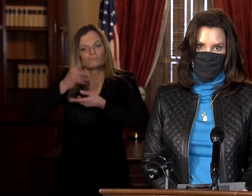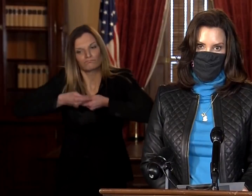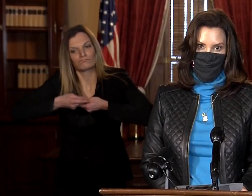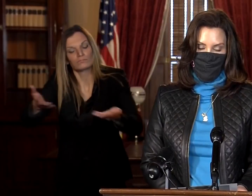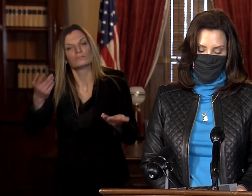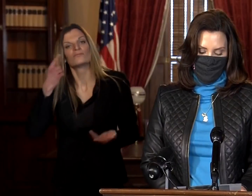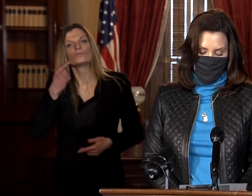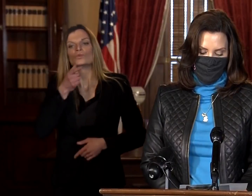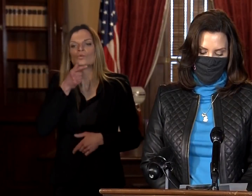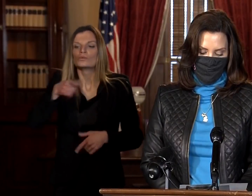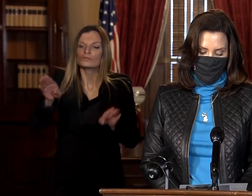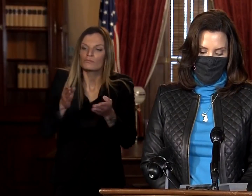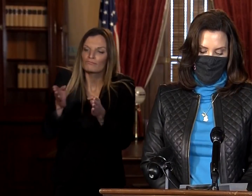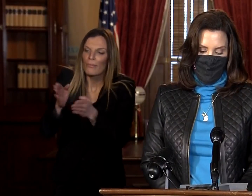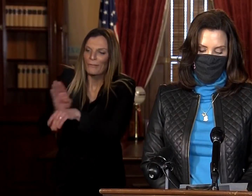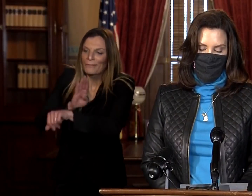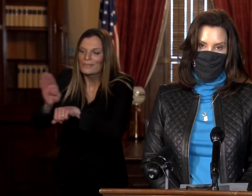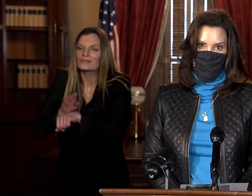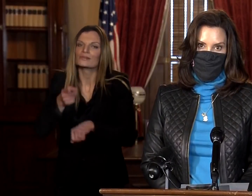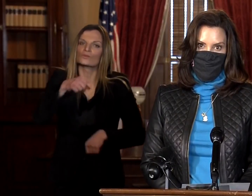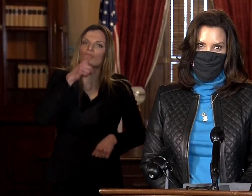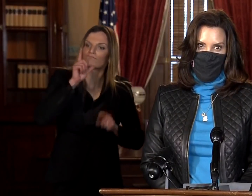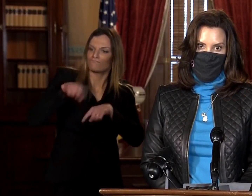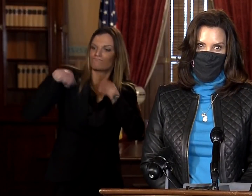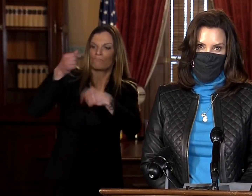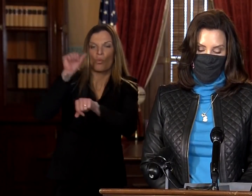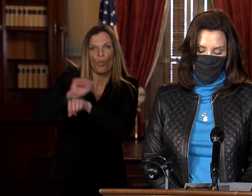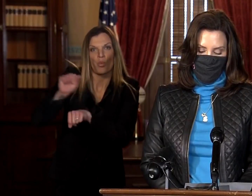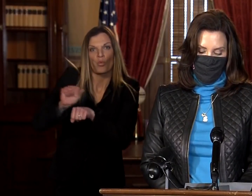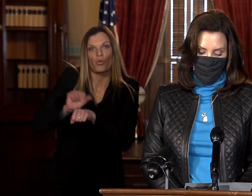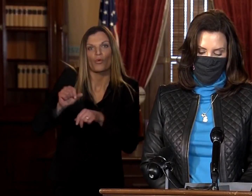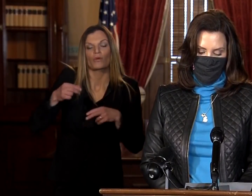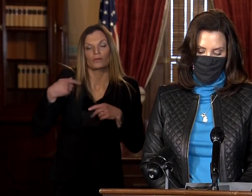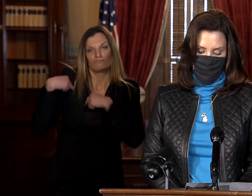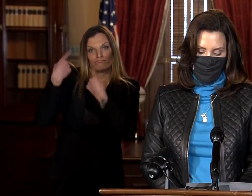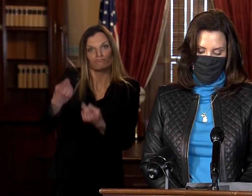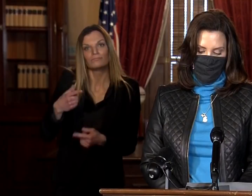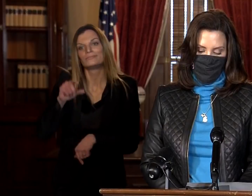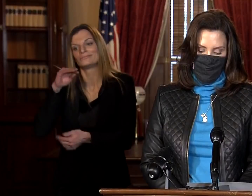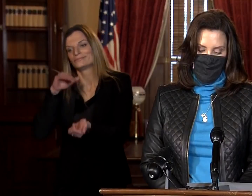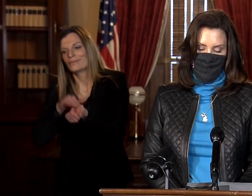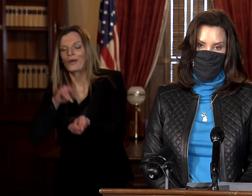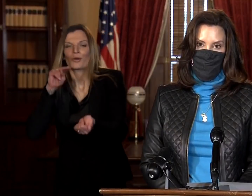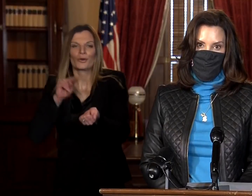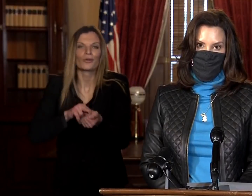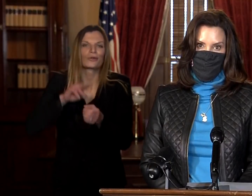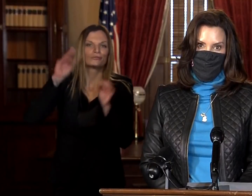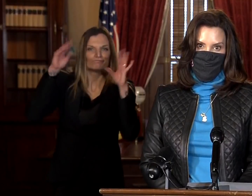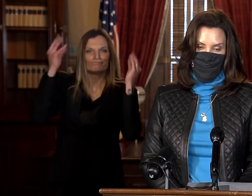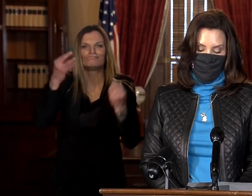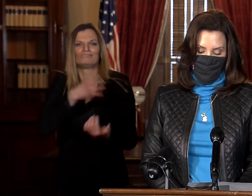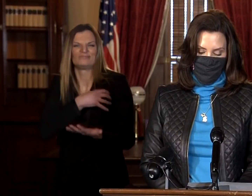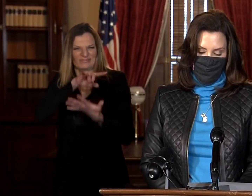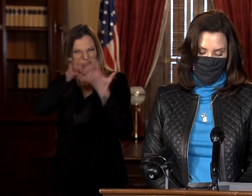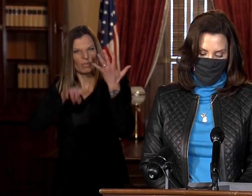that includes $106 million in relief to protect families, relief to protect families, front line workers and small front line workers and small businesses. businesses. I proposed the my Covid relief